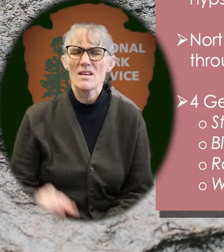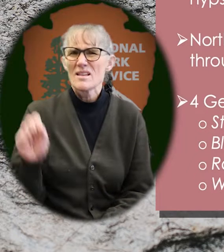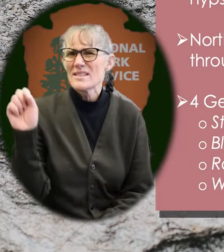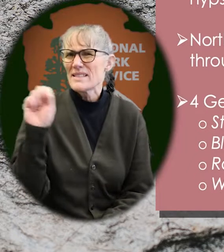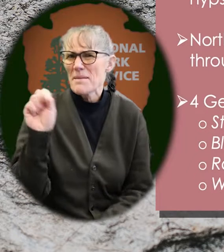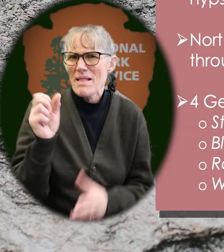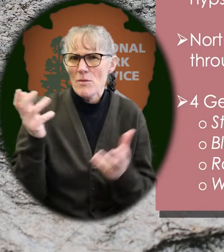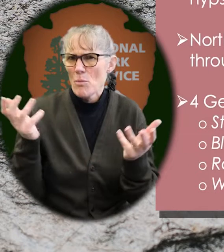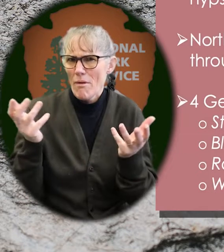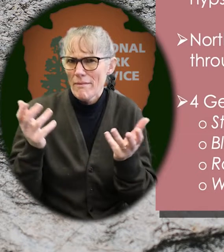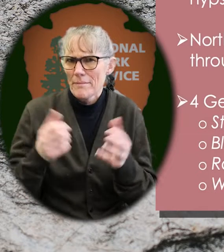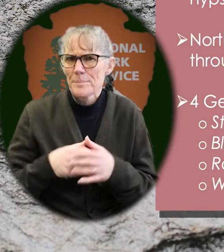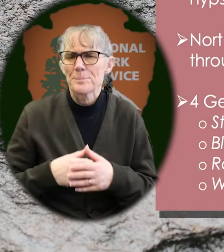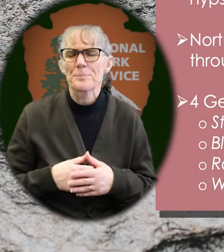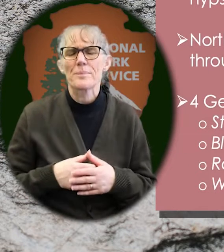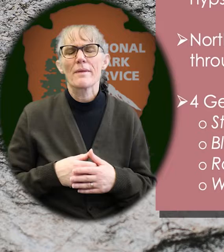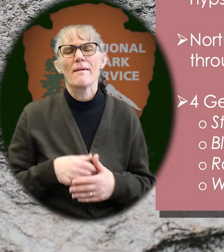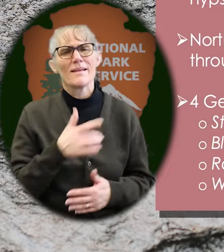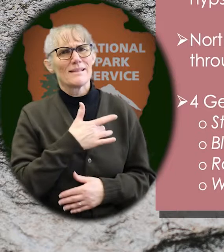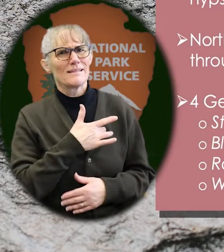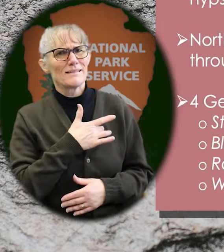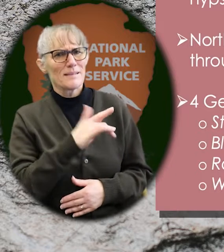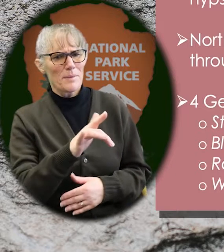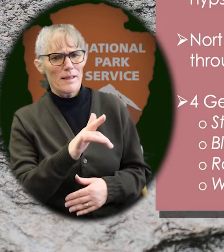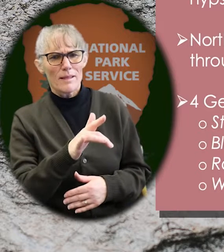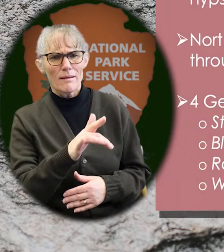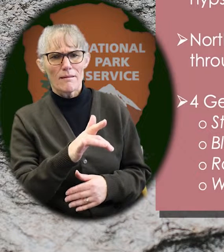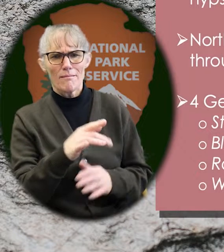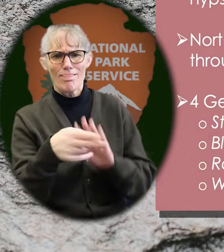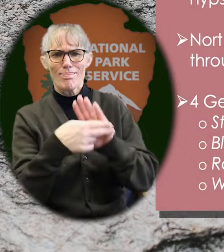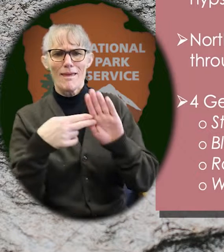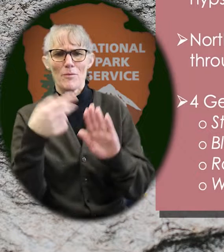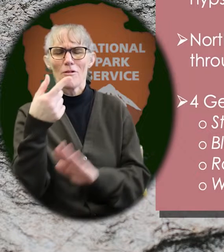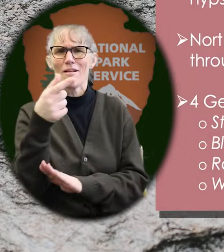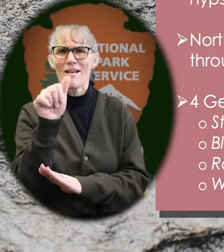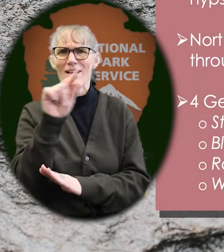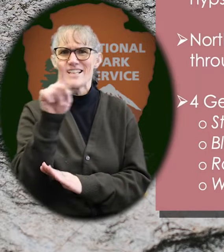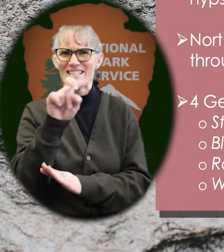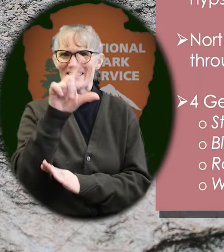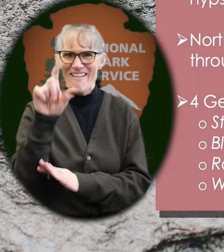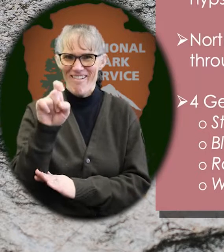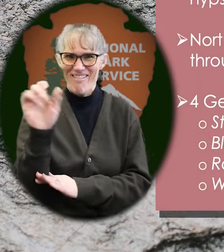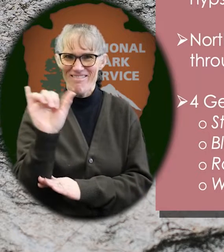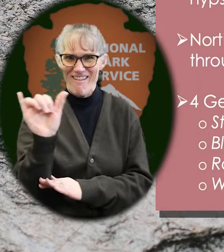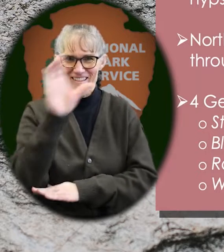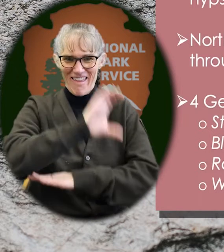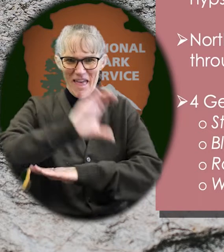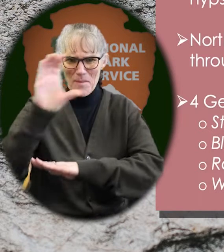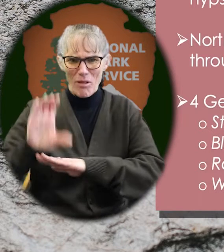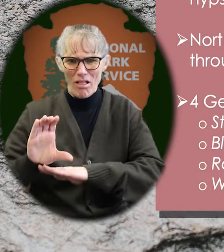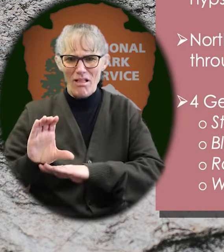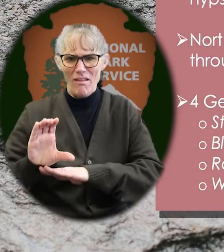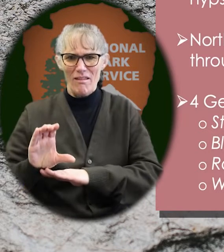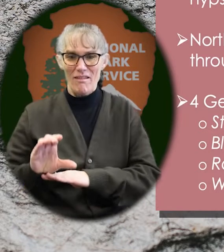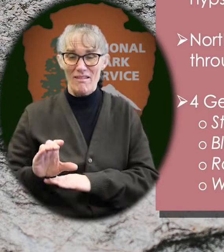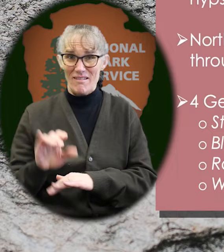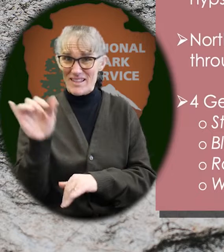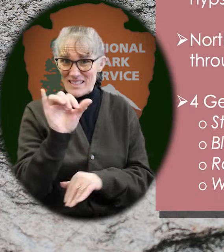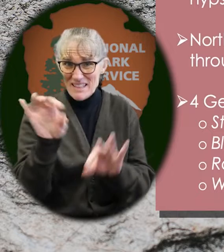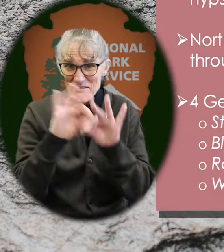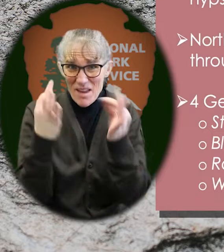So, what is a Stenomyline then? So, we usually call Stenomylines the gazelle-like camels and this isn't because they're related to gazelles in any way.